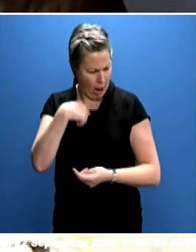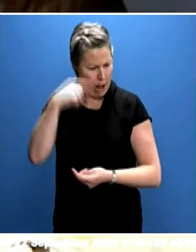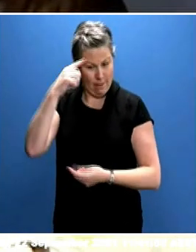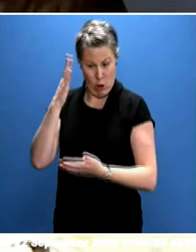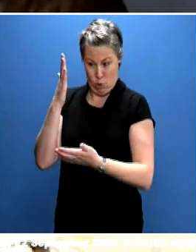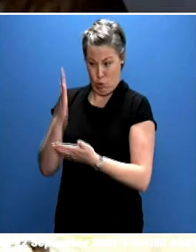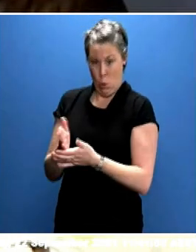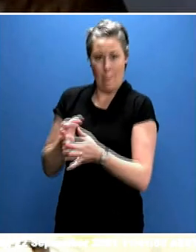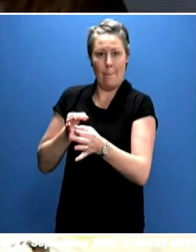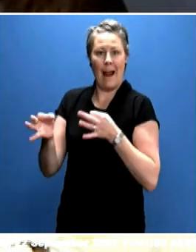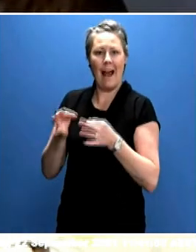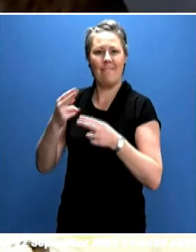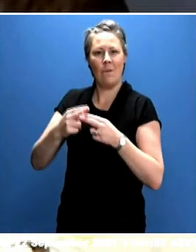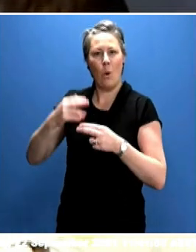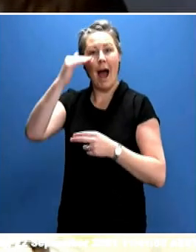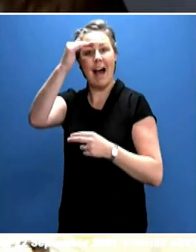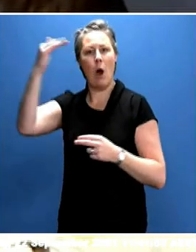an adult mental health facility.